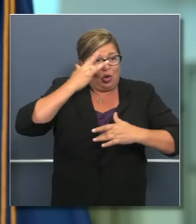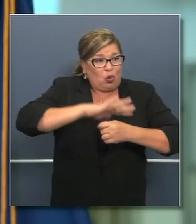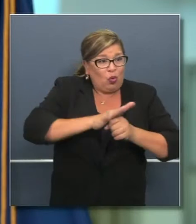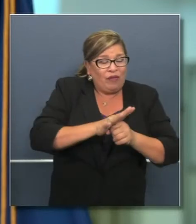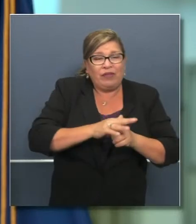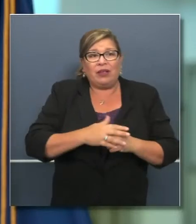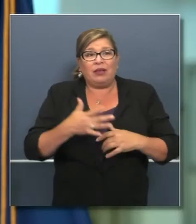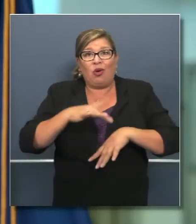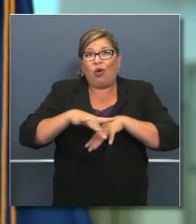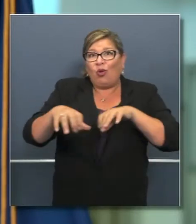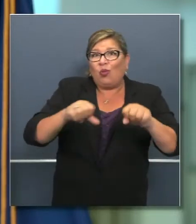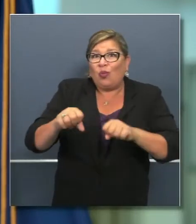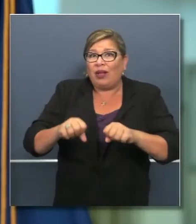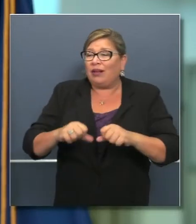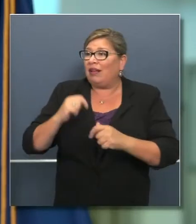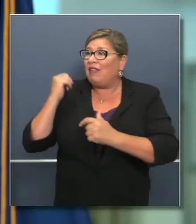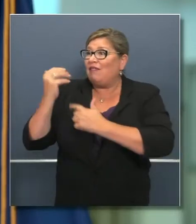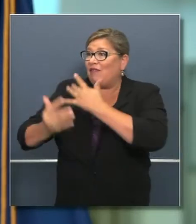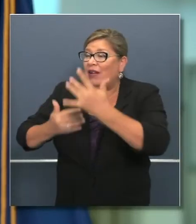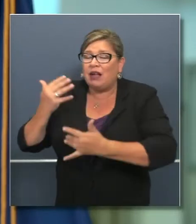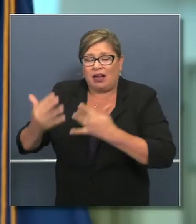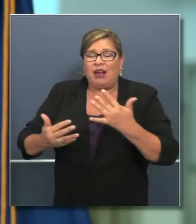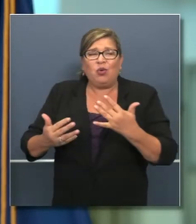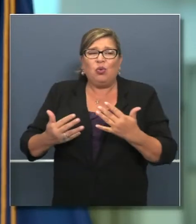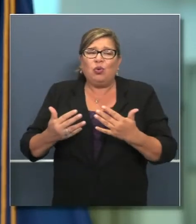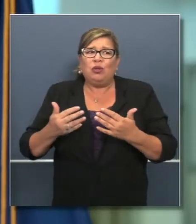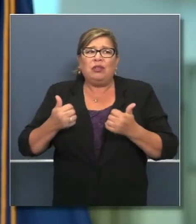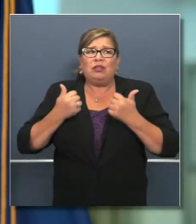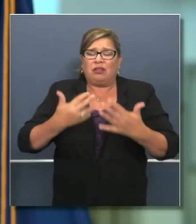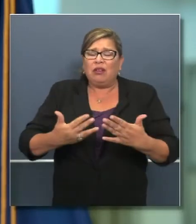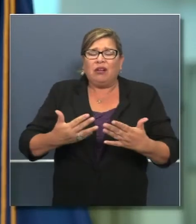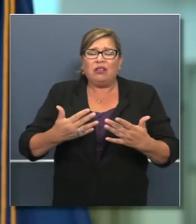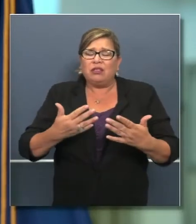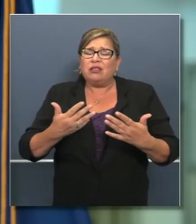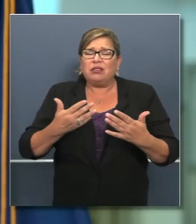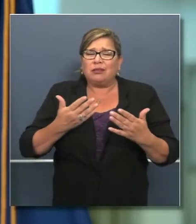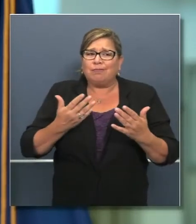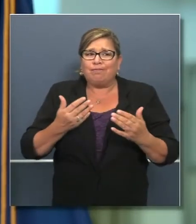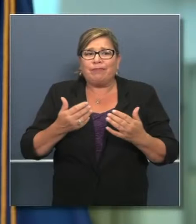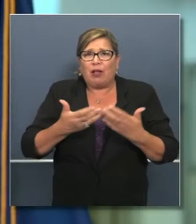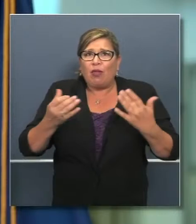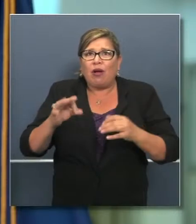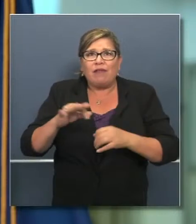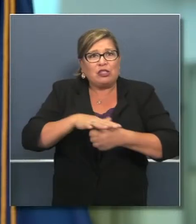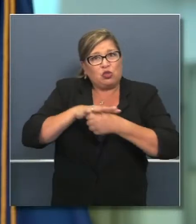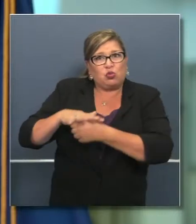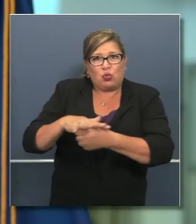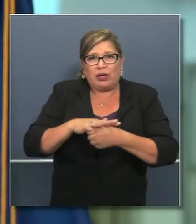that everybody is being vigilant the extent they can and being prepared as much as they can for